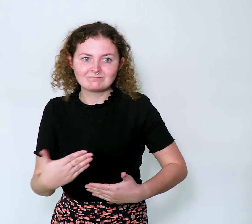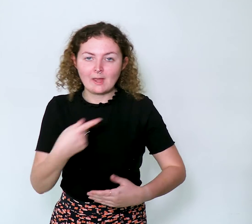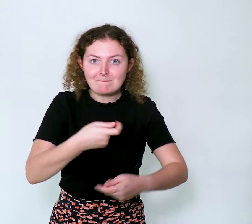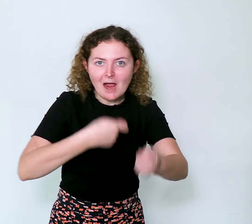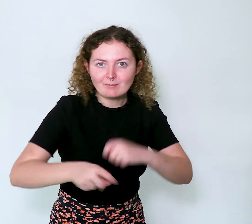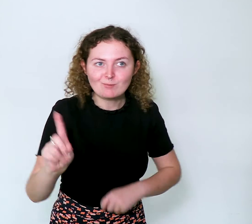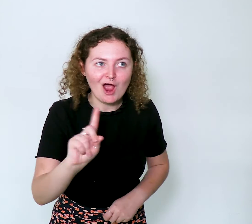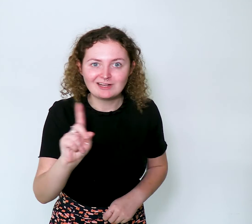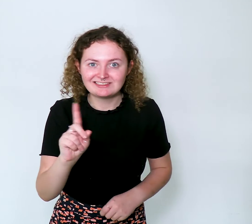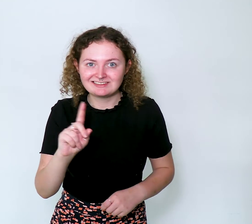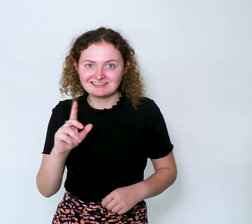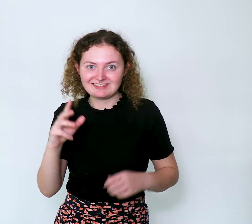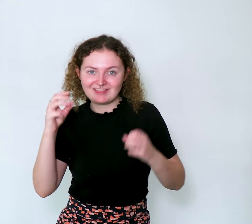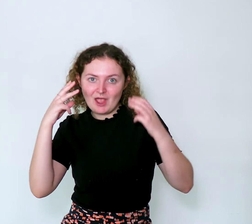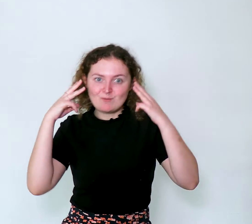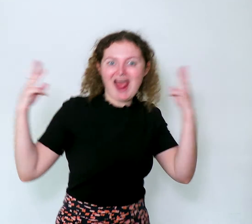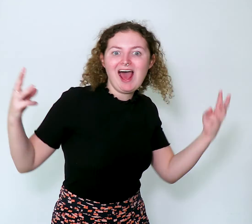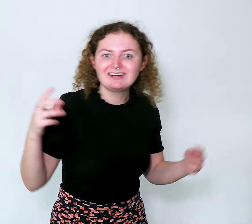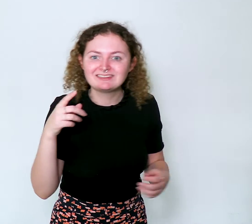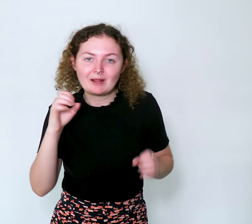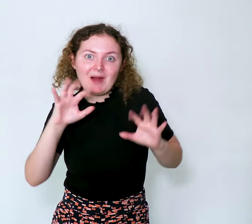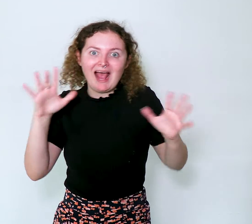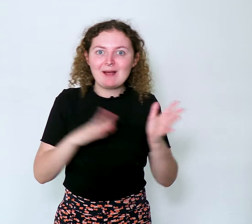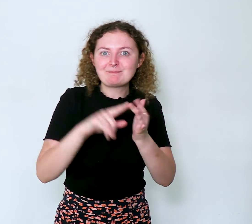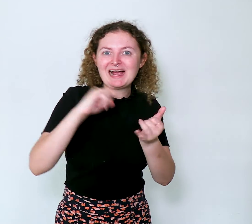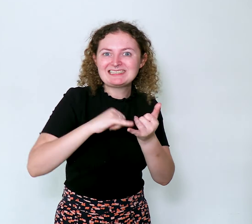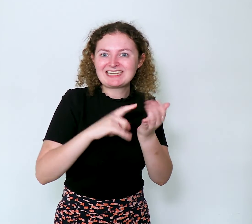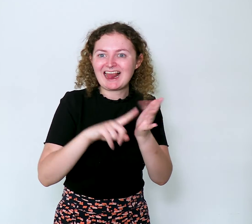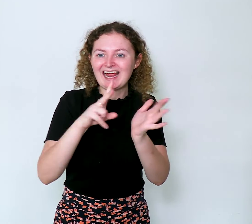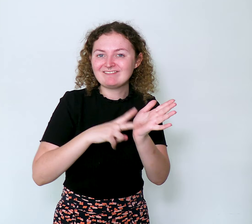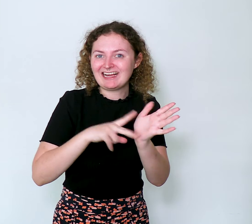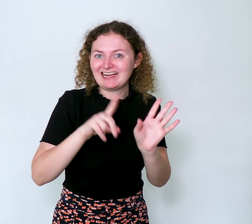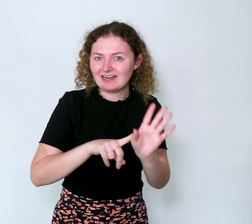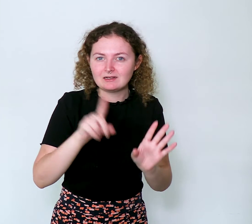She becomes the wild and sparkling Miss Livvy,